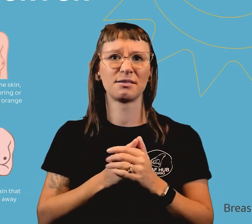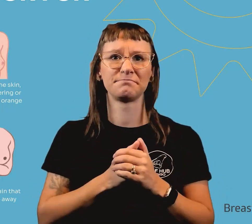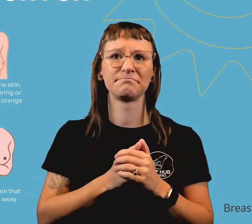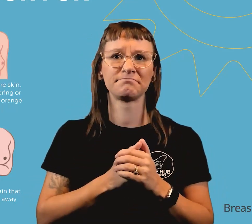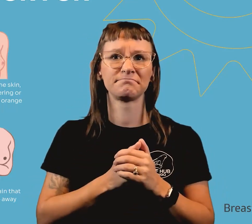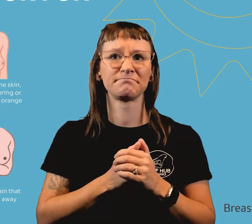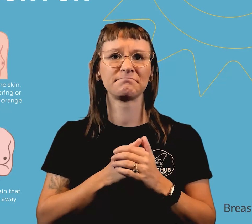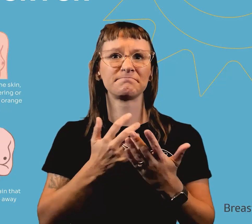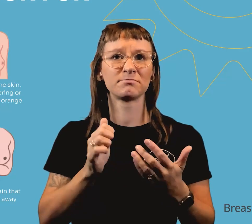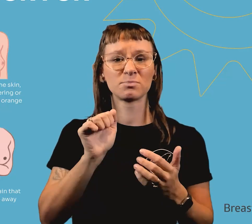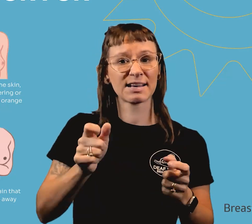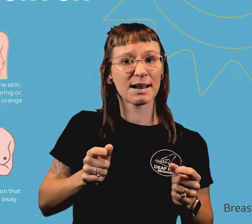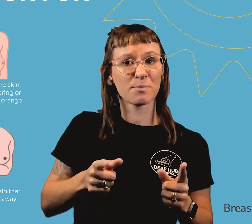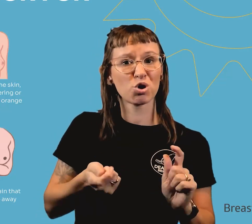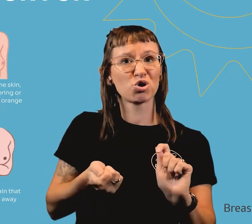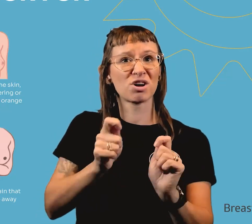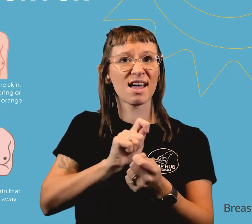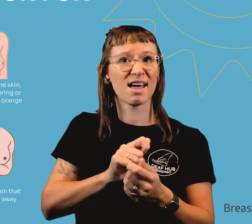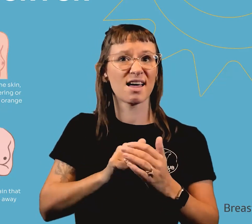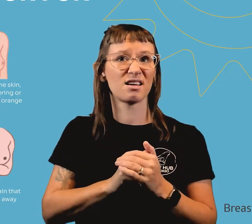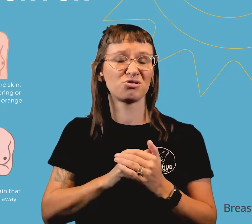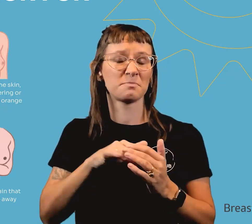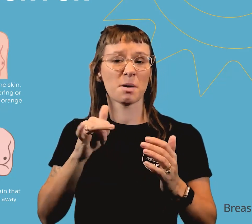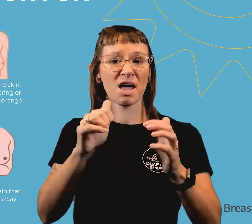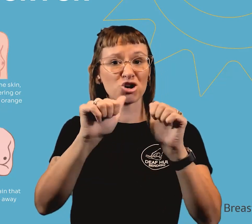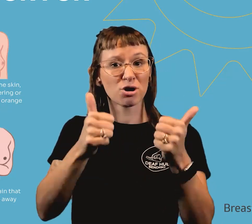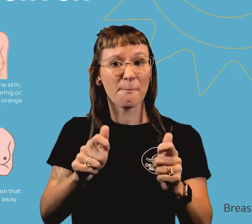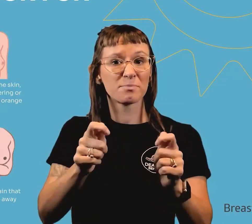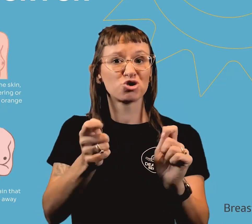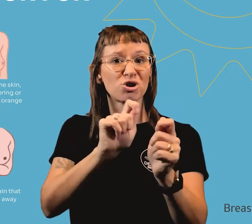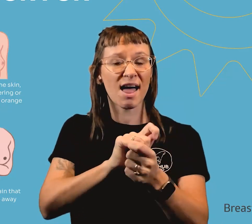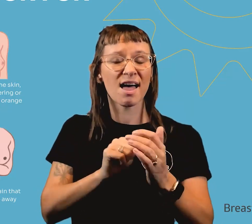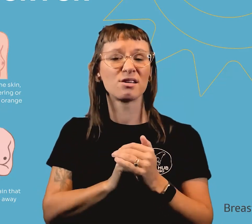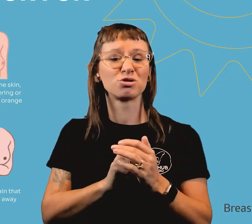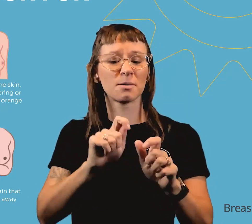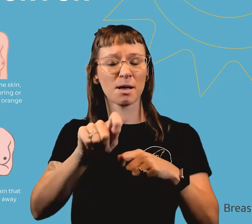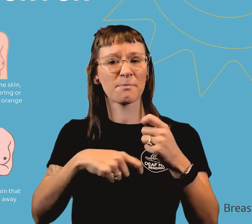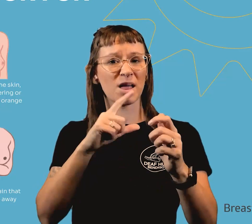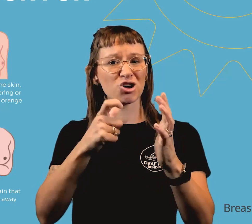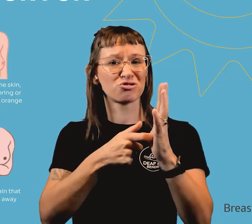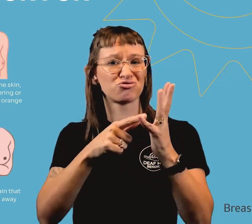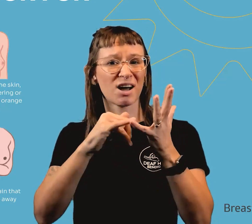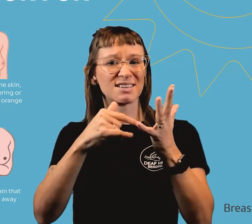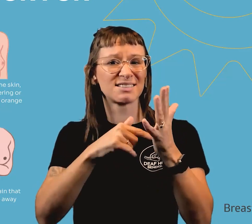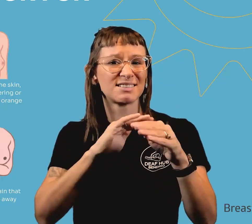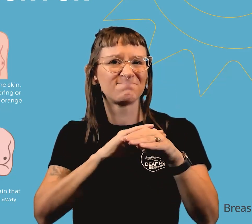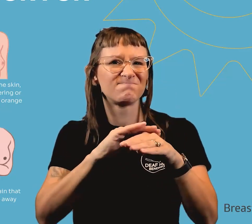4- Changes to the nipple, such as a changing shape, crusting, a sore or an ulcer,